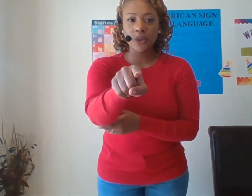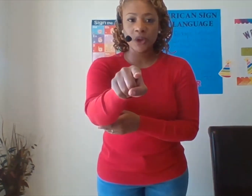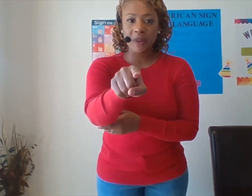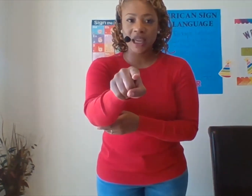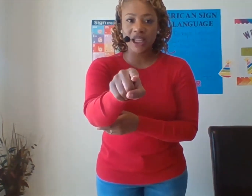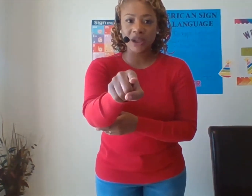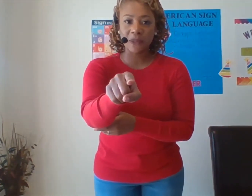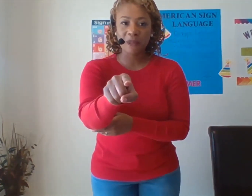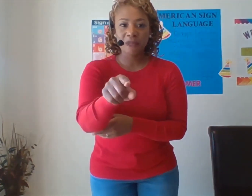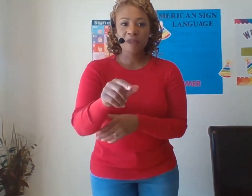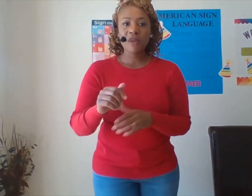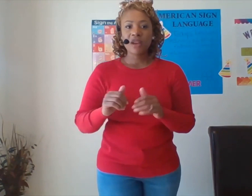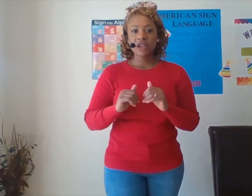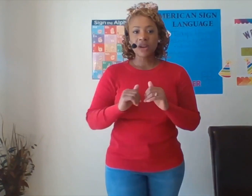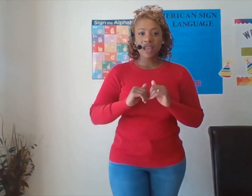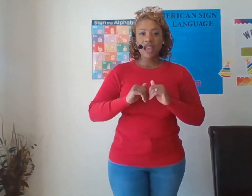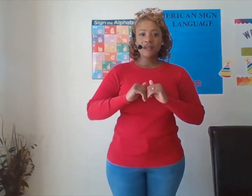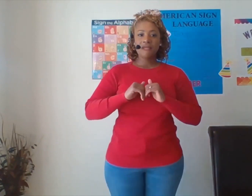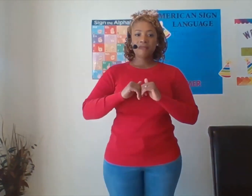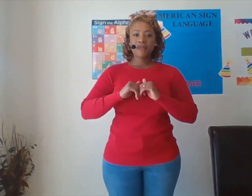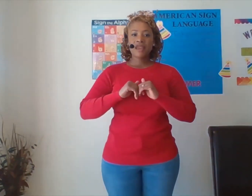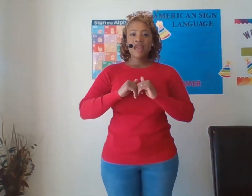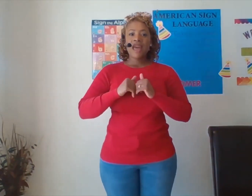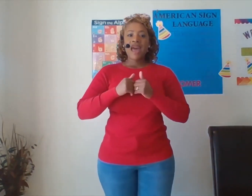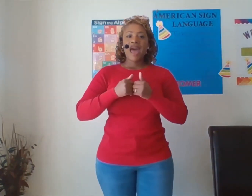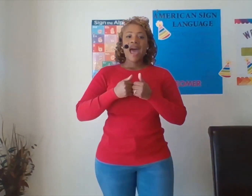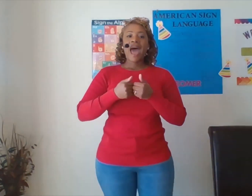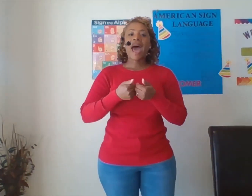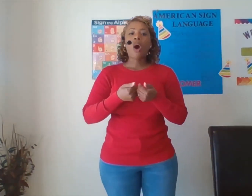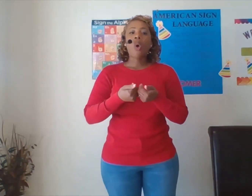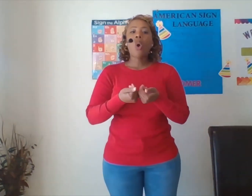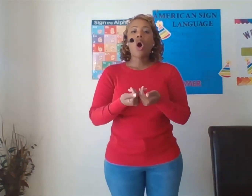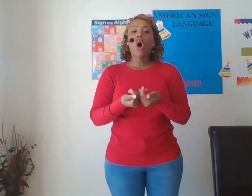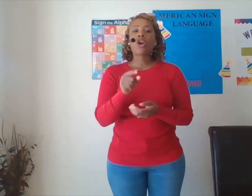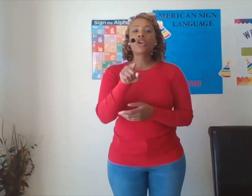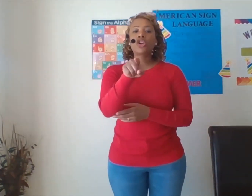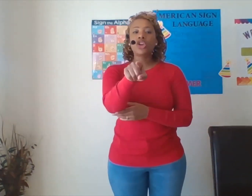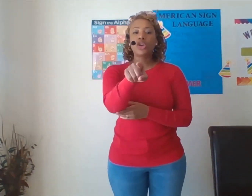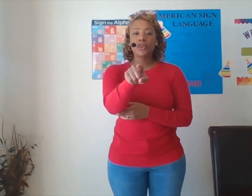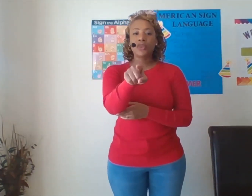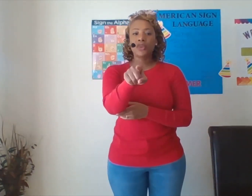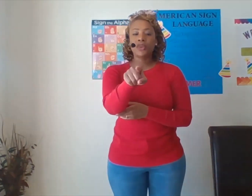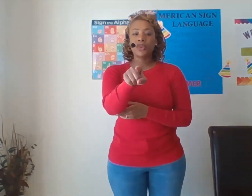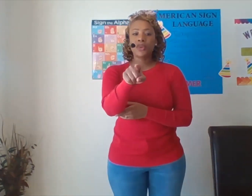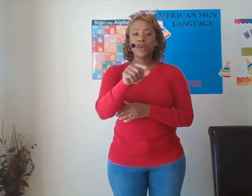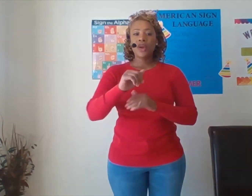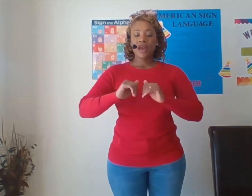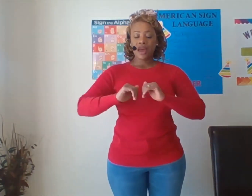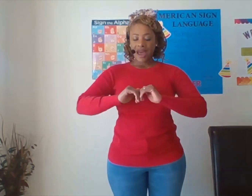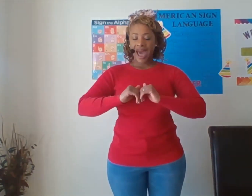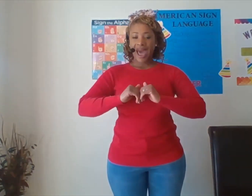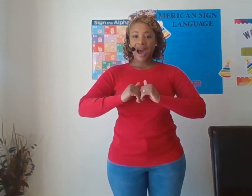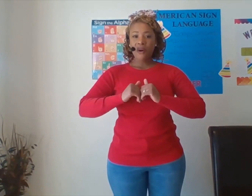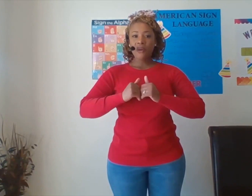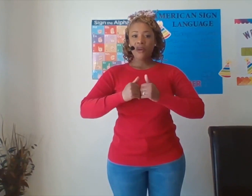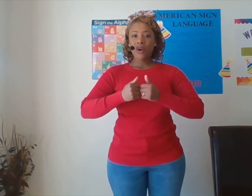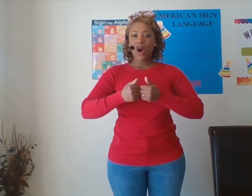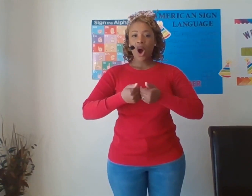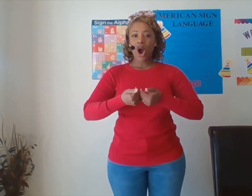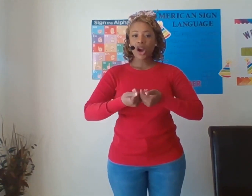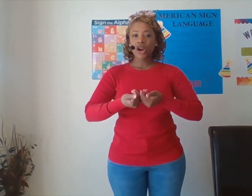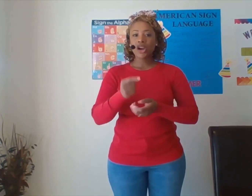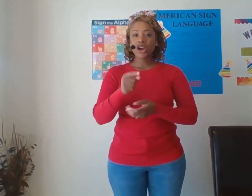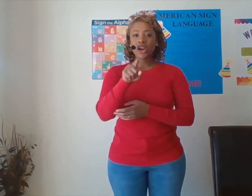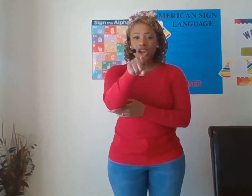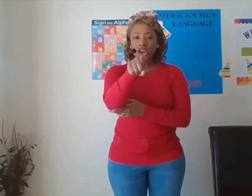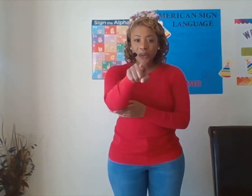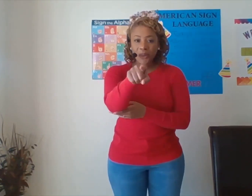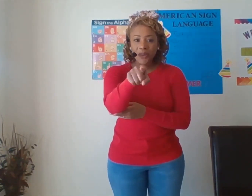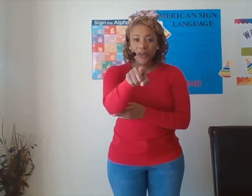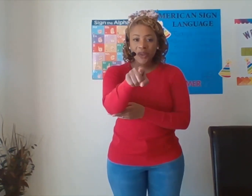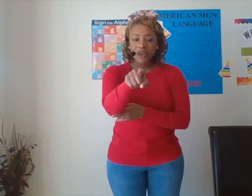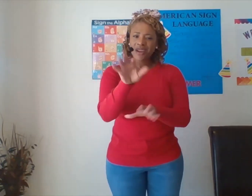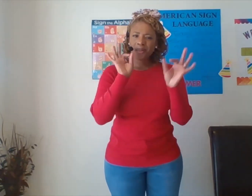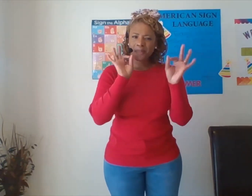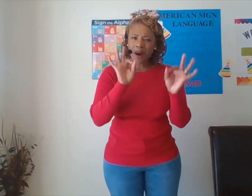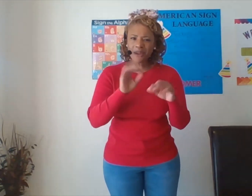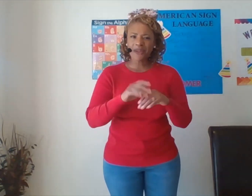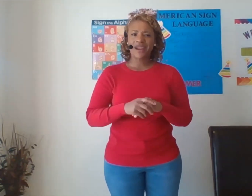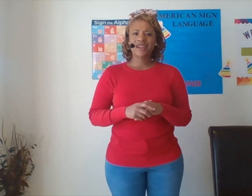who you're speaking to so again how are you how are you perfect